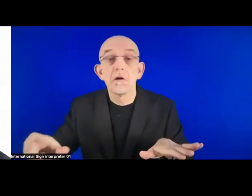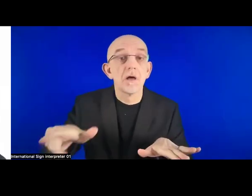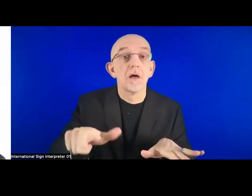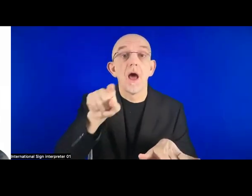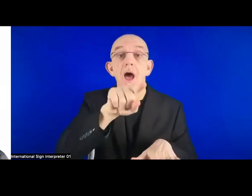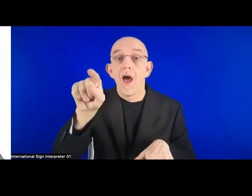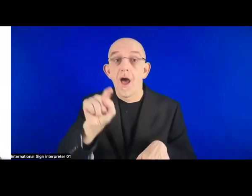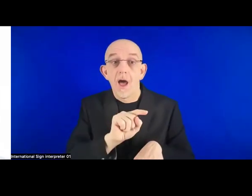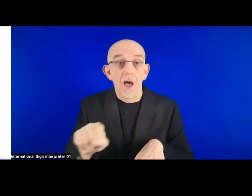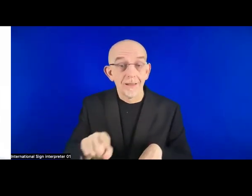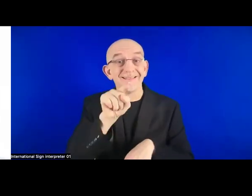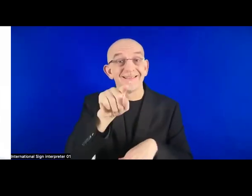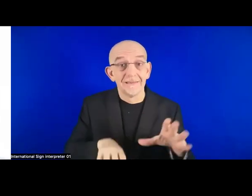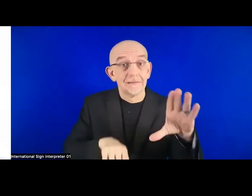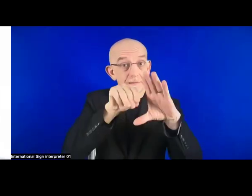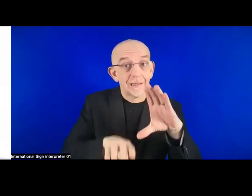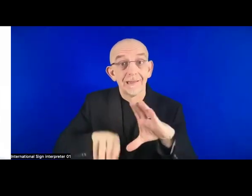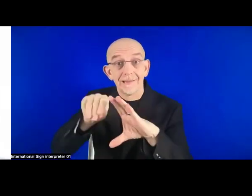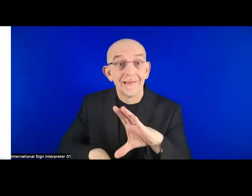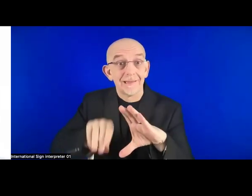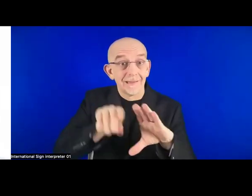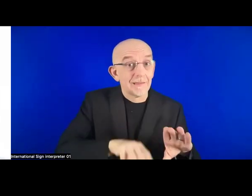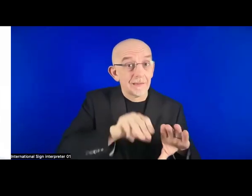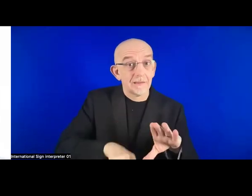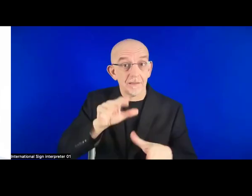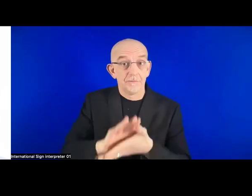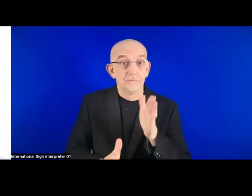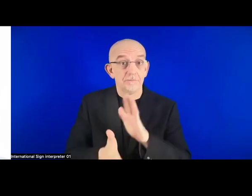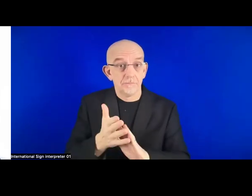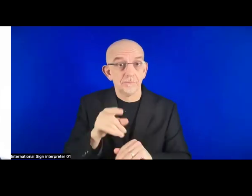The next thing I want to talk about is what happens after you submit your